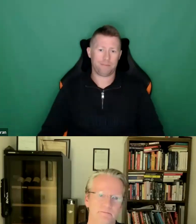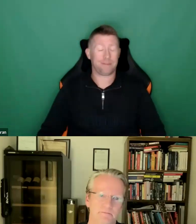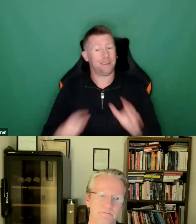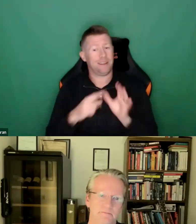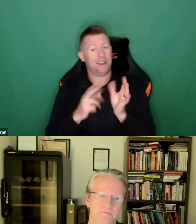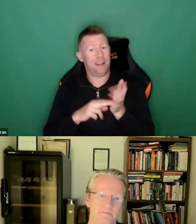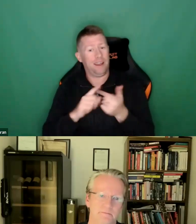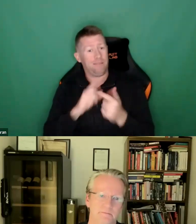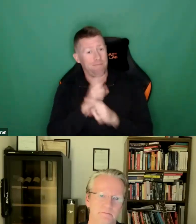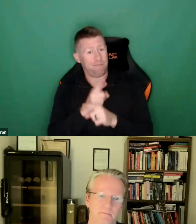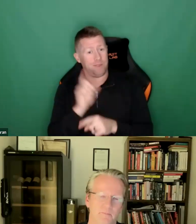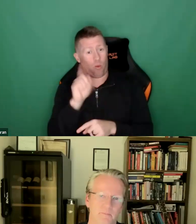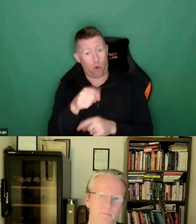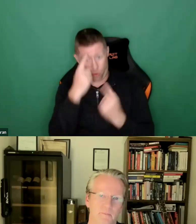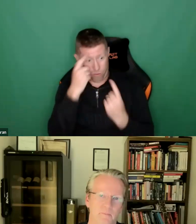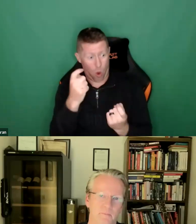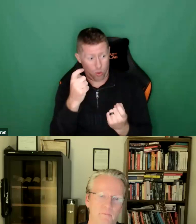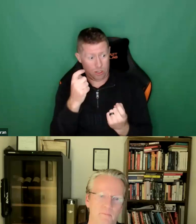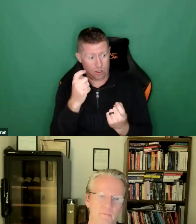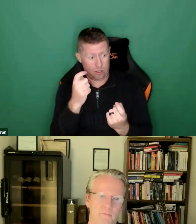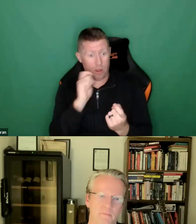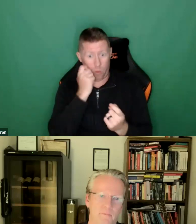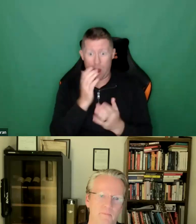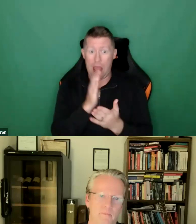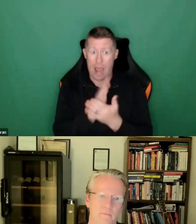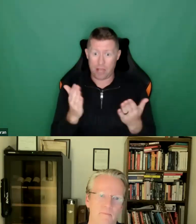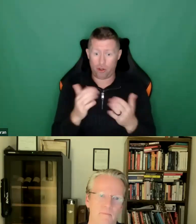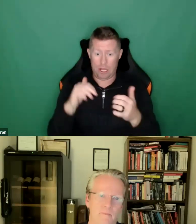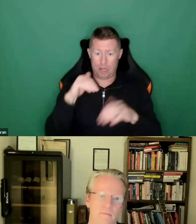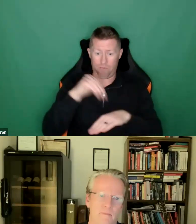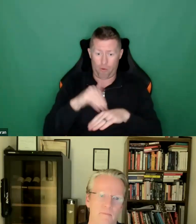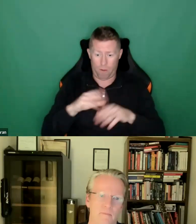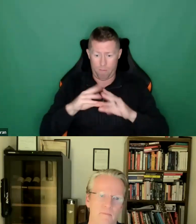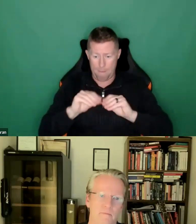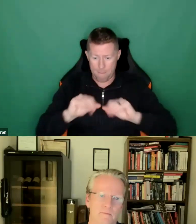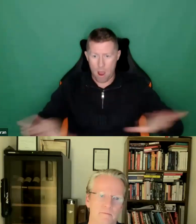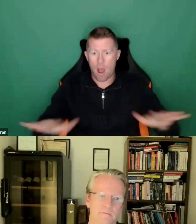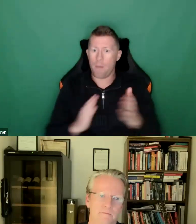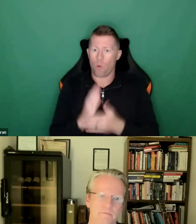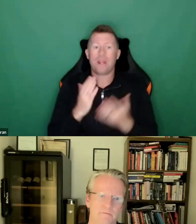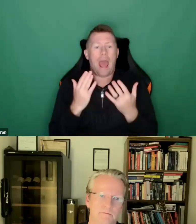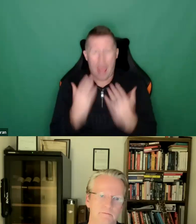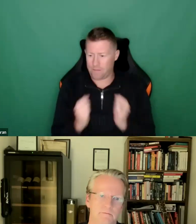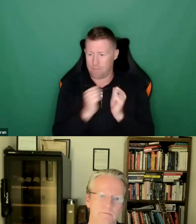this very question as well, so I think that's why there is an even stronger call for action